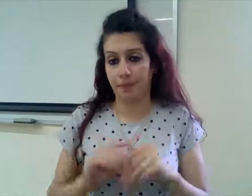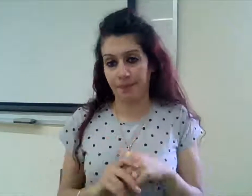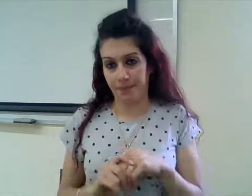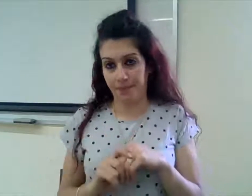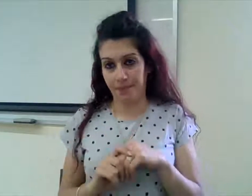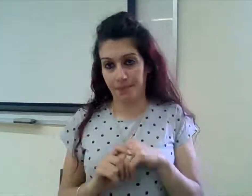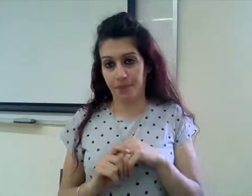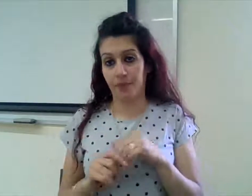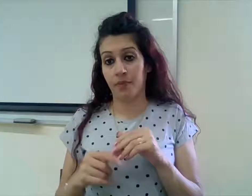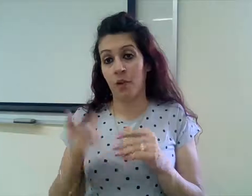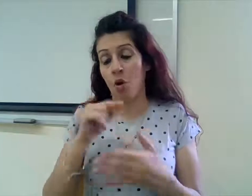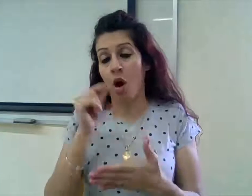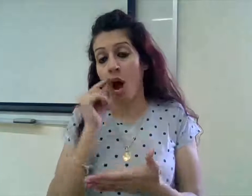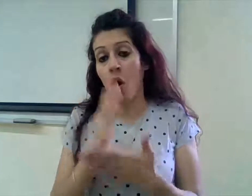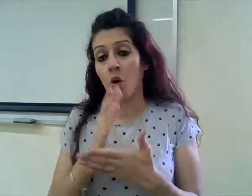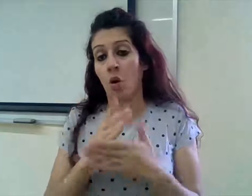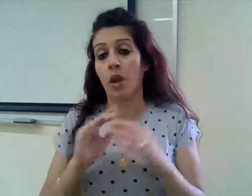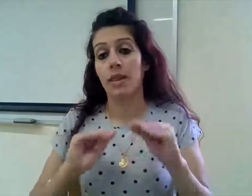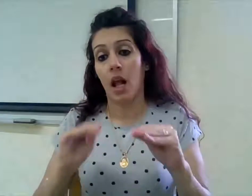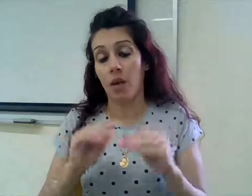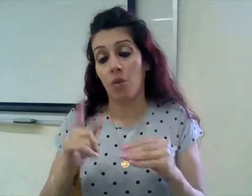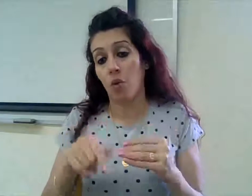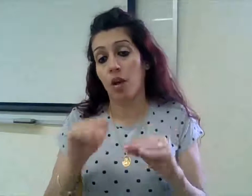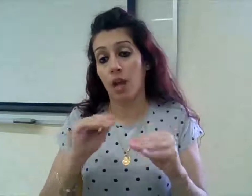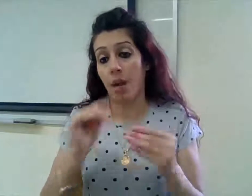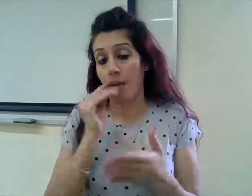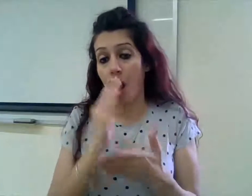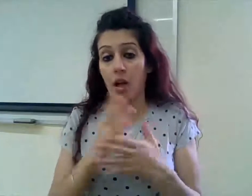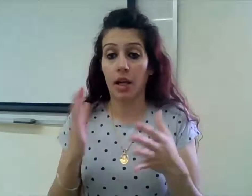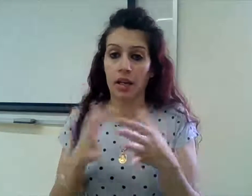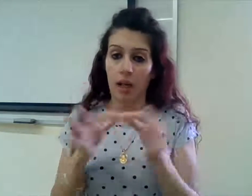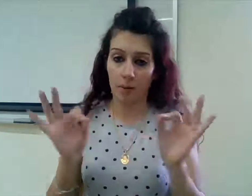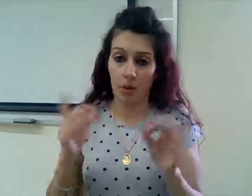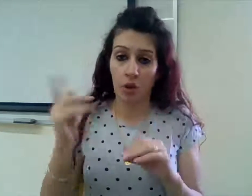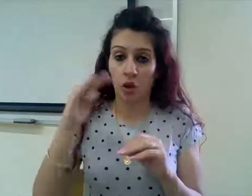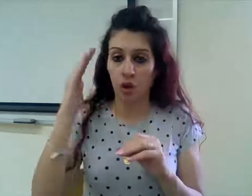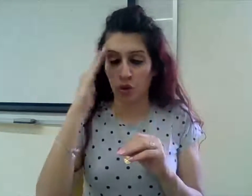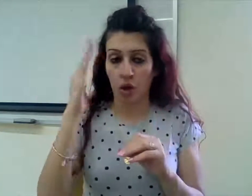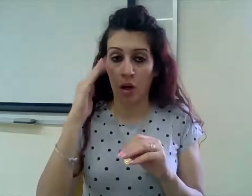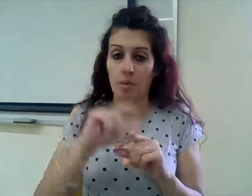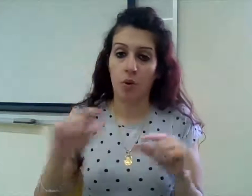learning and the second question if there are parental tips for supporting